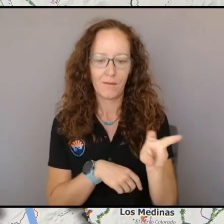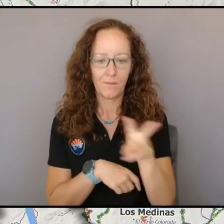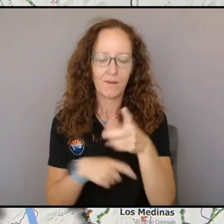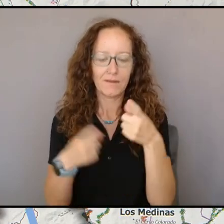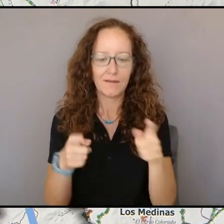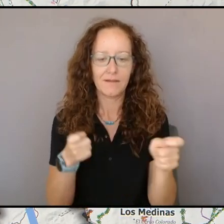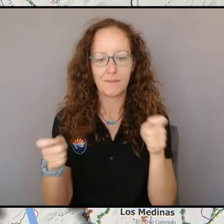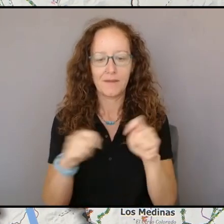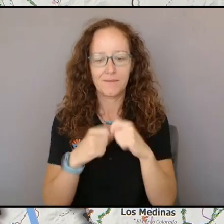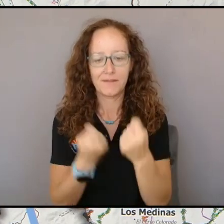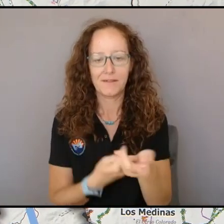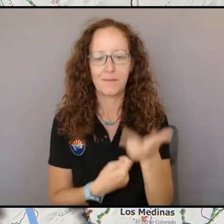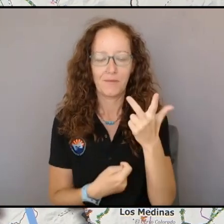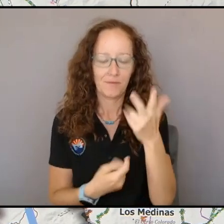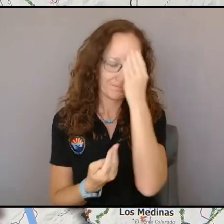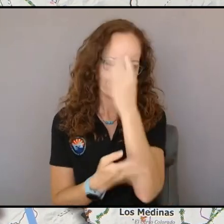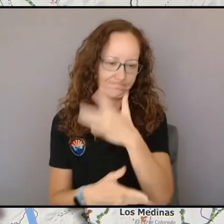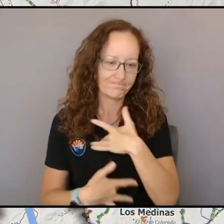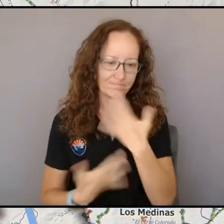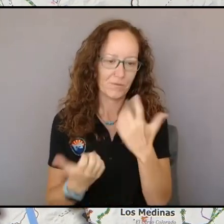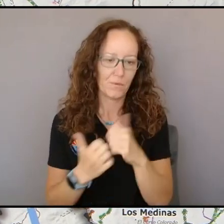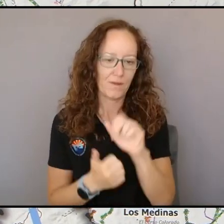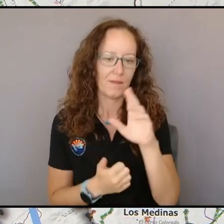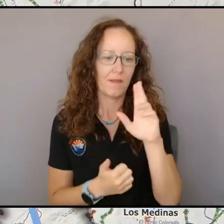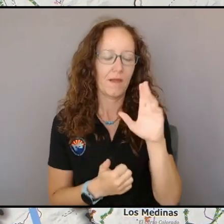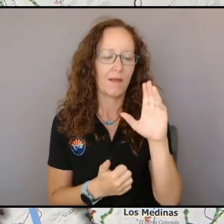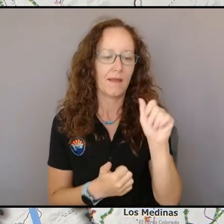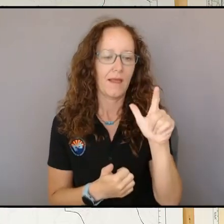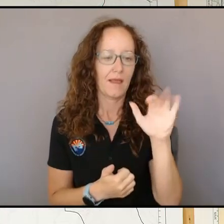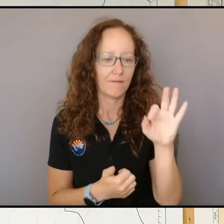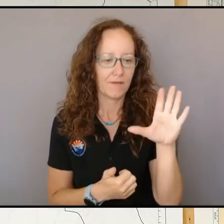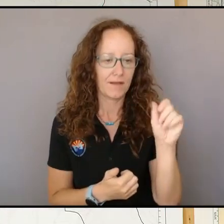the Calf Canyon Fire on the North Zone. So, over in the Bear